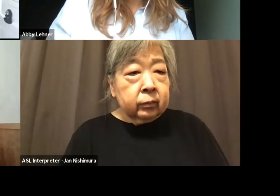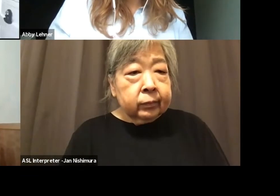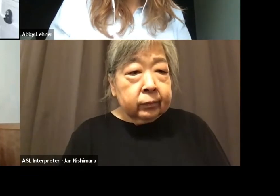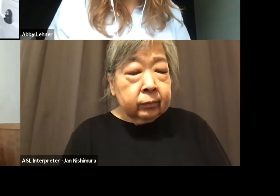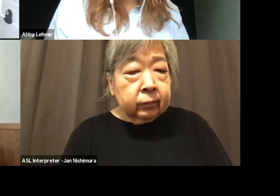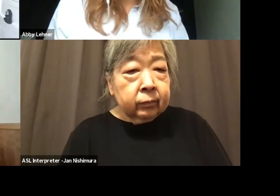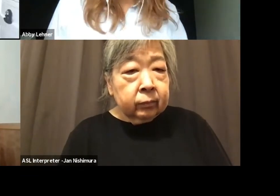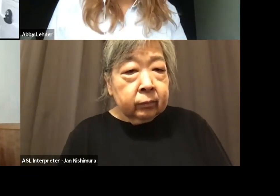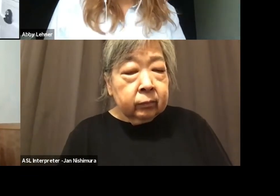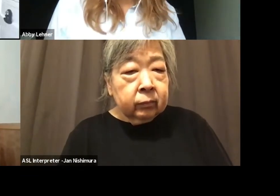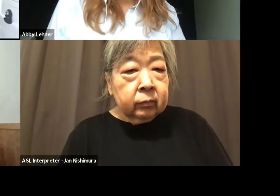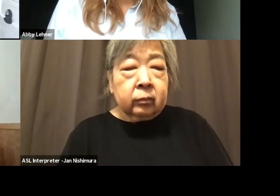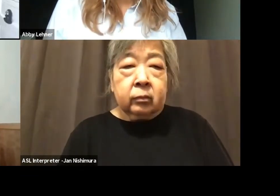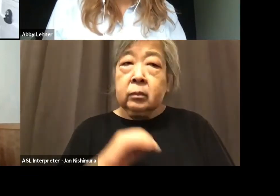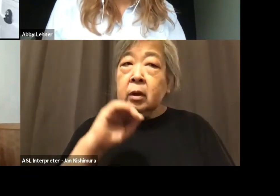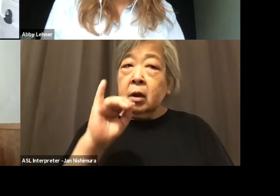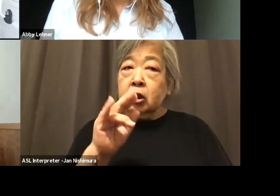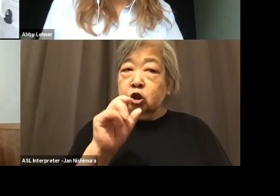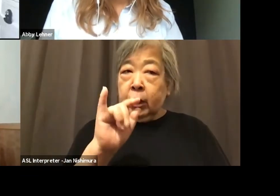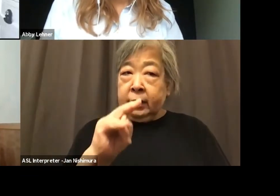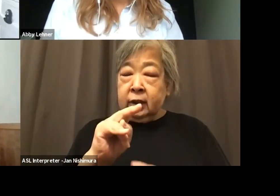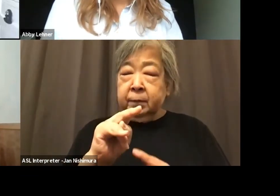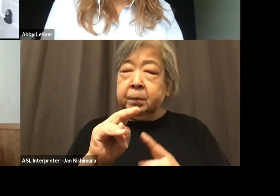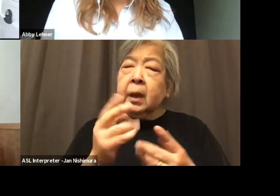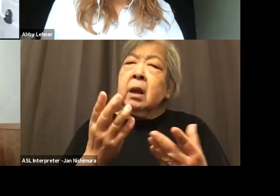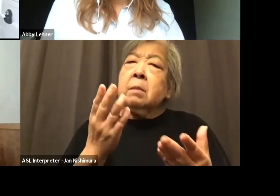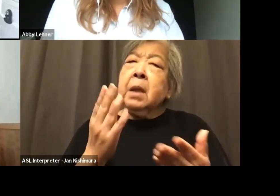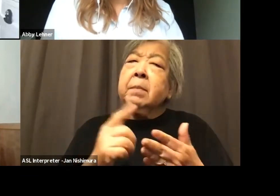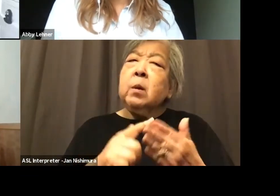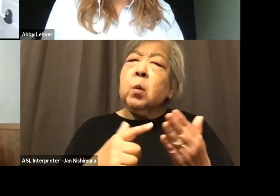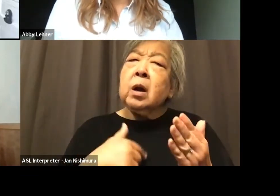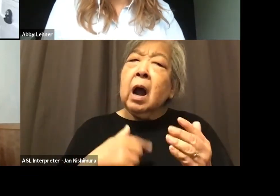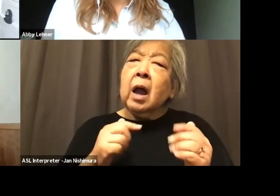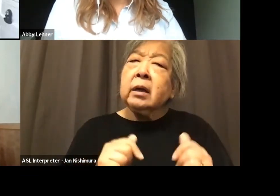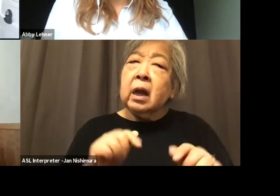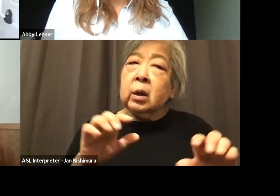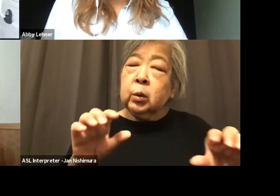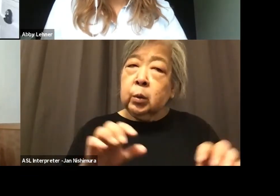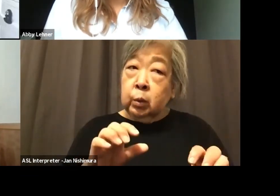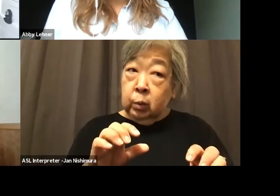Maybe also what I can do, if we are done with that question is maybe